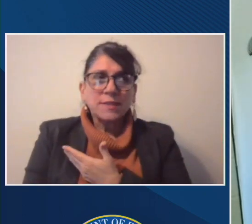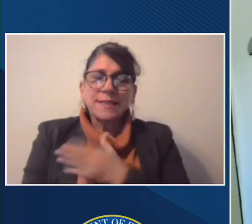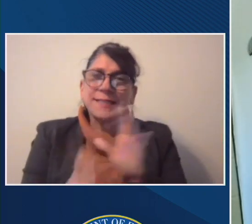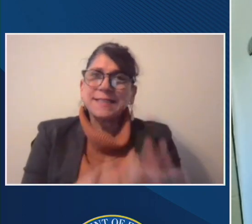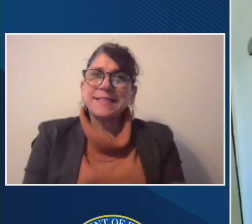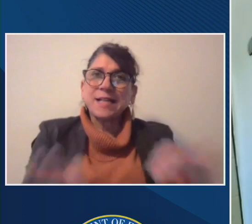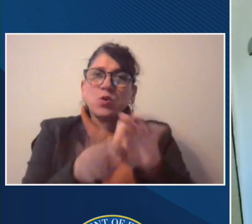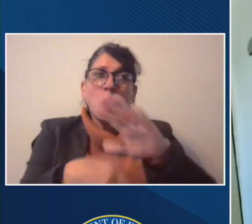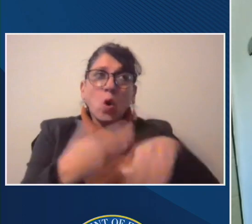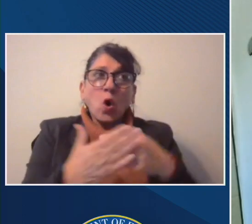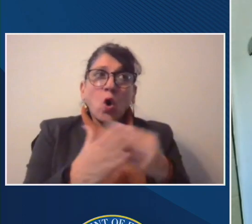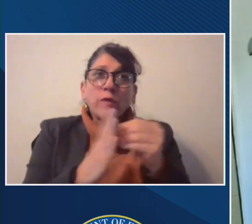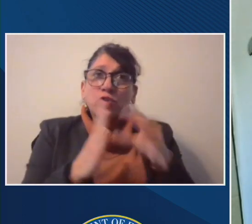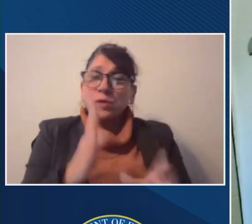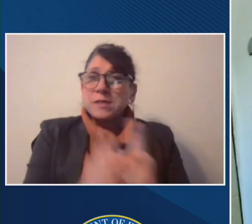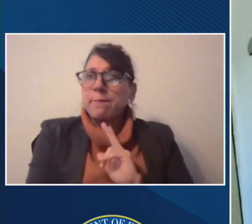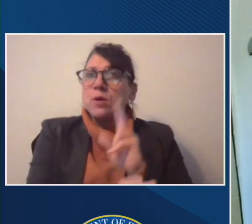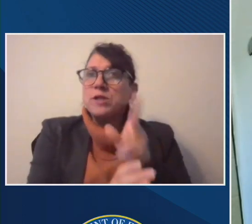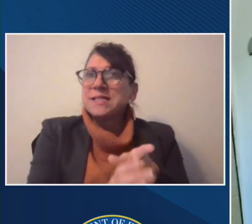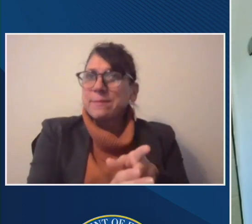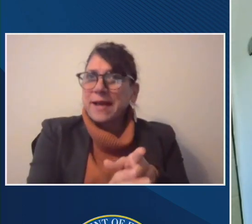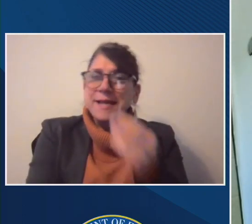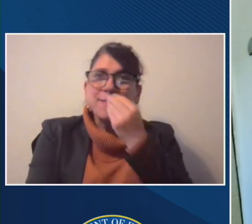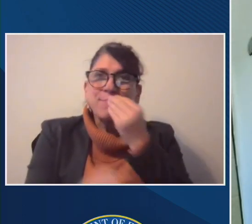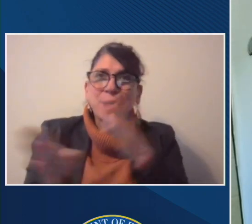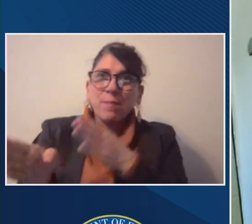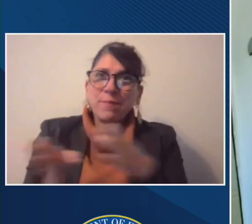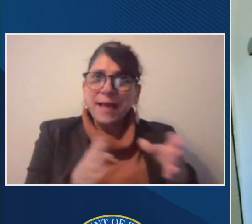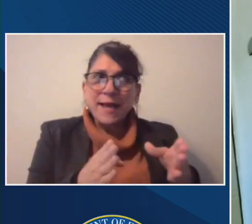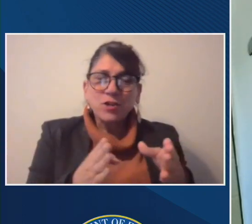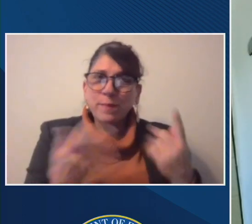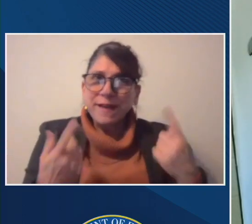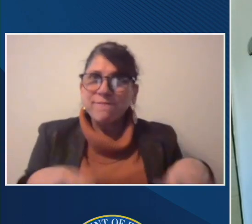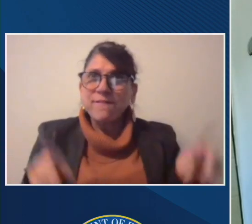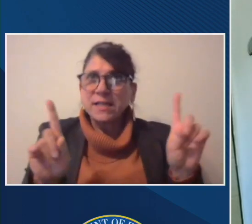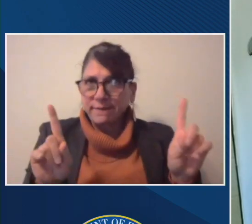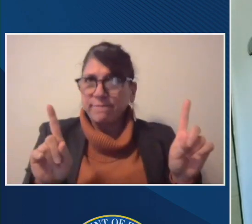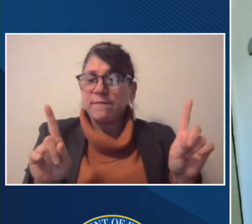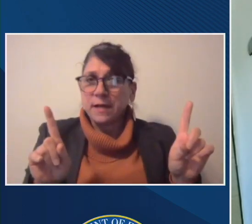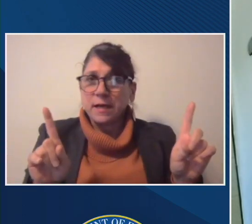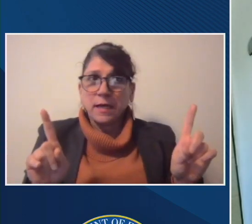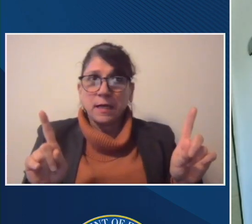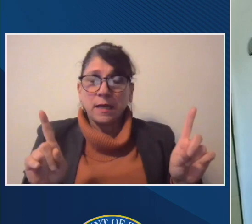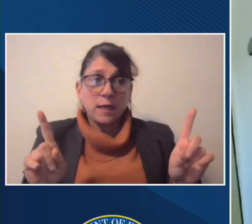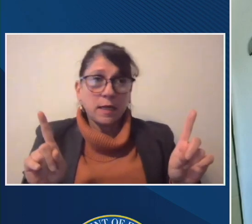participate in the meal plan in order for it to be effective. We have to hire students, we have to hire